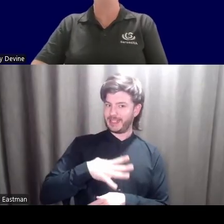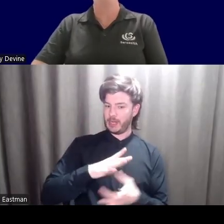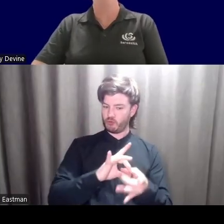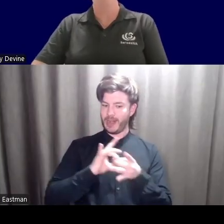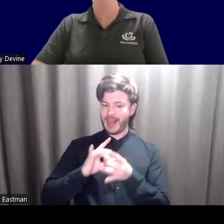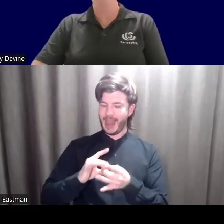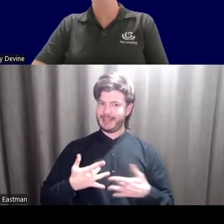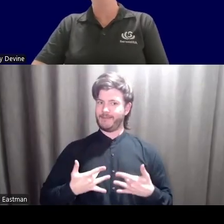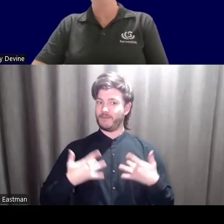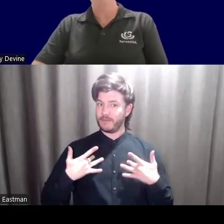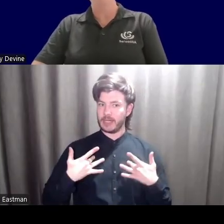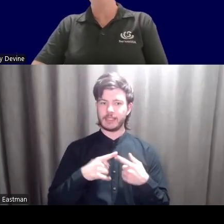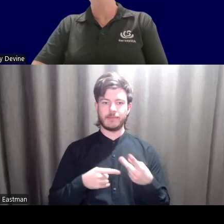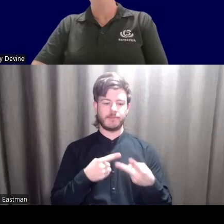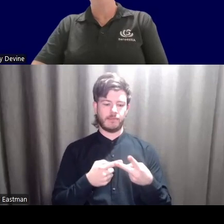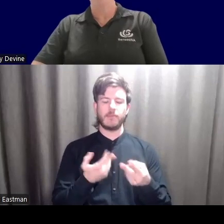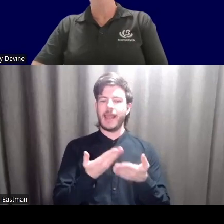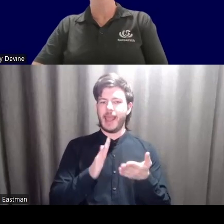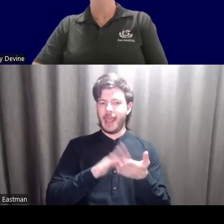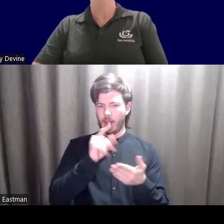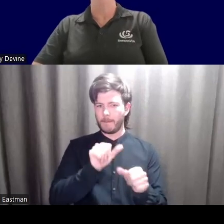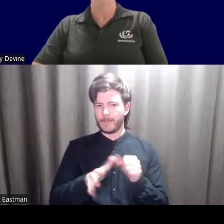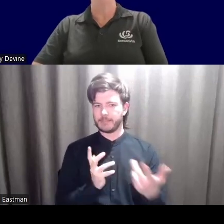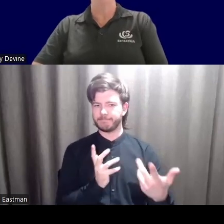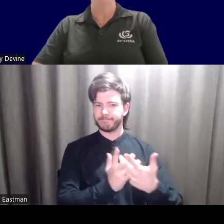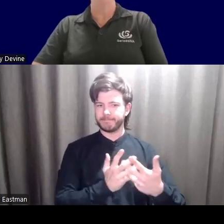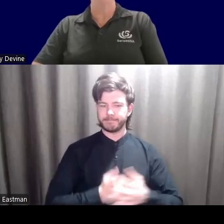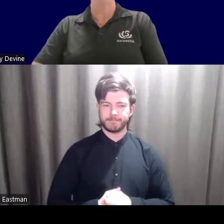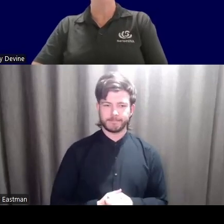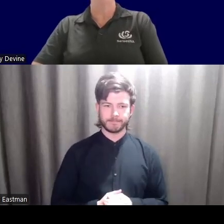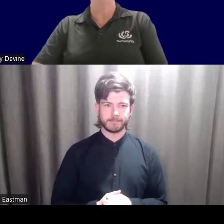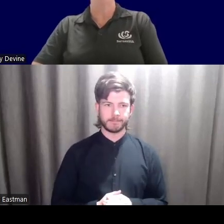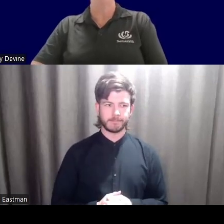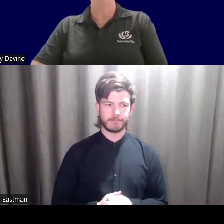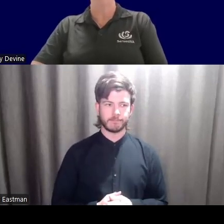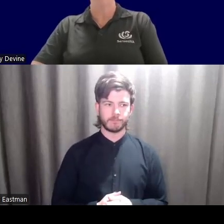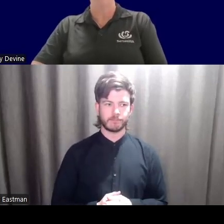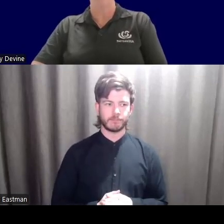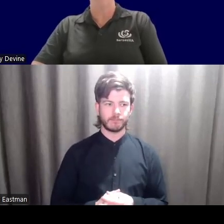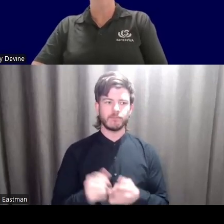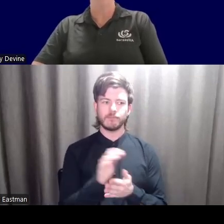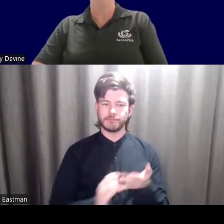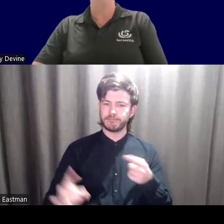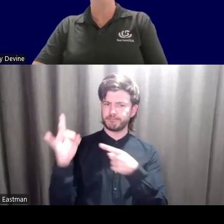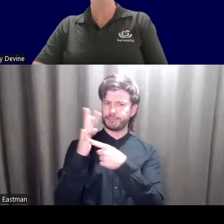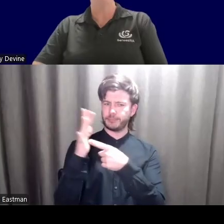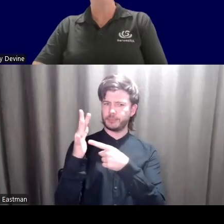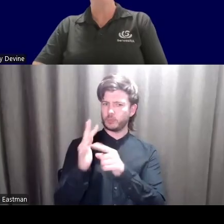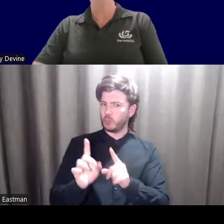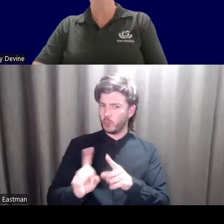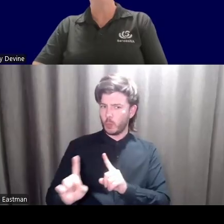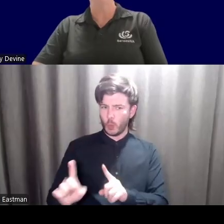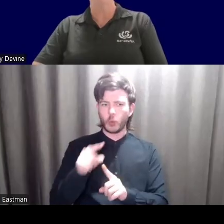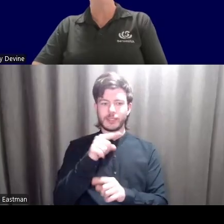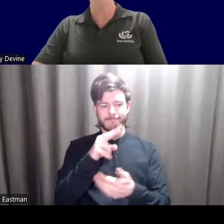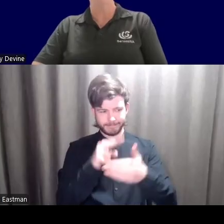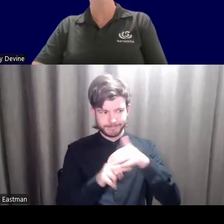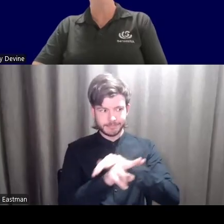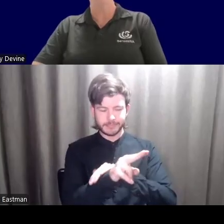them. We look at prioritising predictability and rapport building. Predictable routines, staffing,